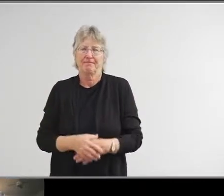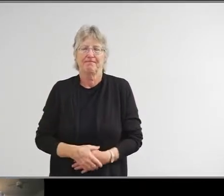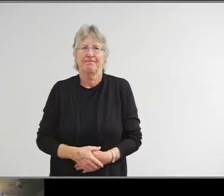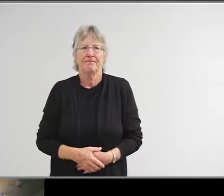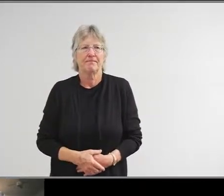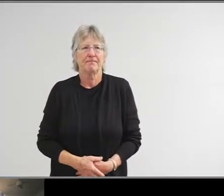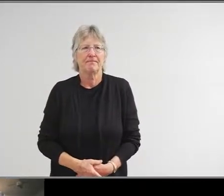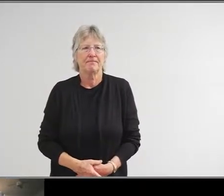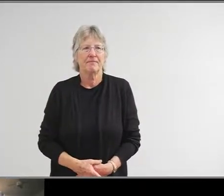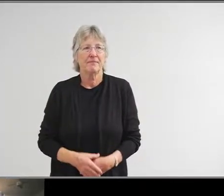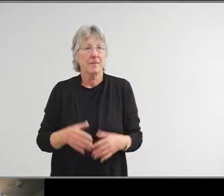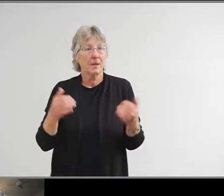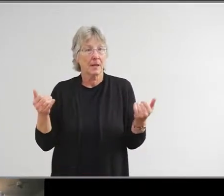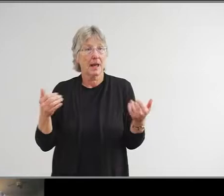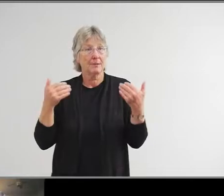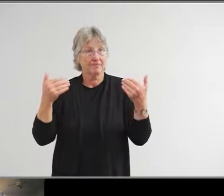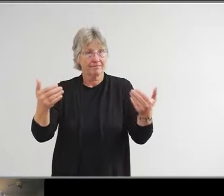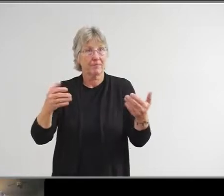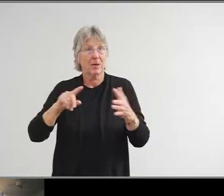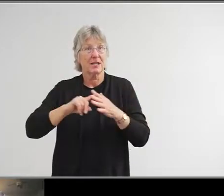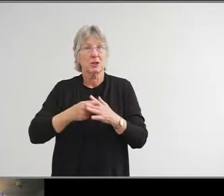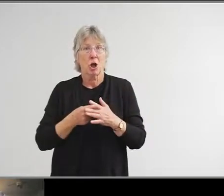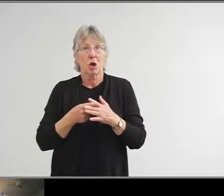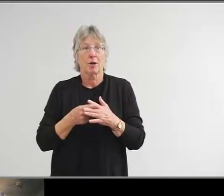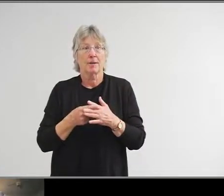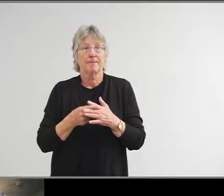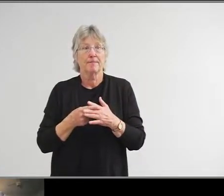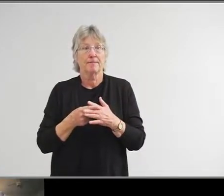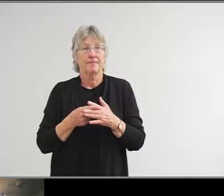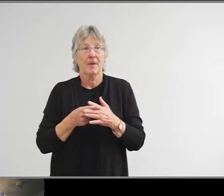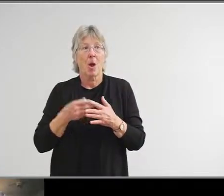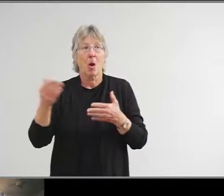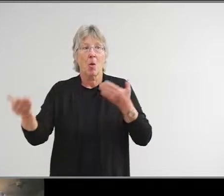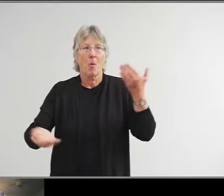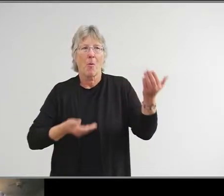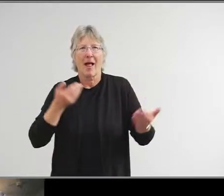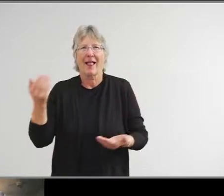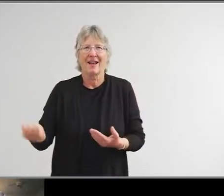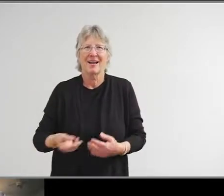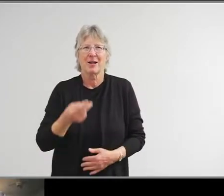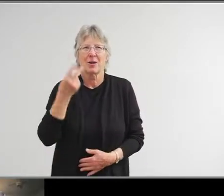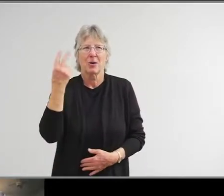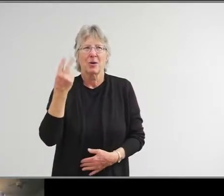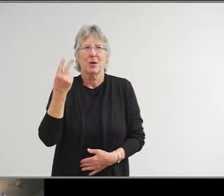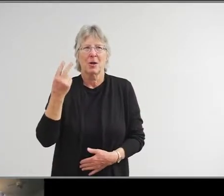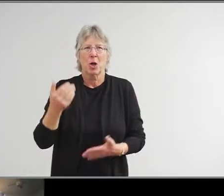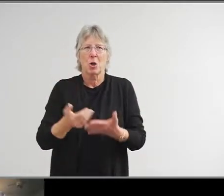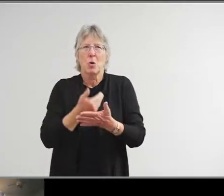So as we get started, I would like to welcome our two newest board members.